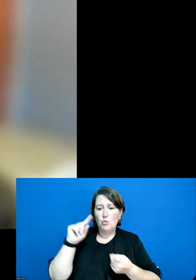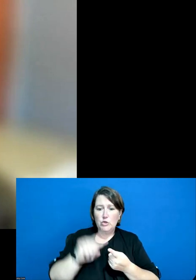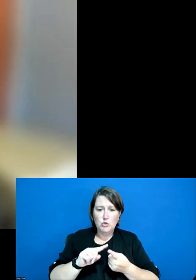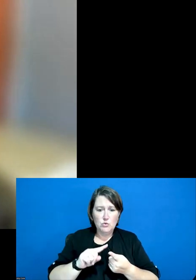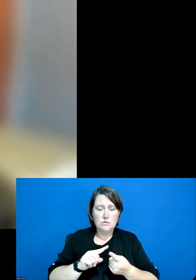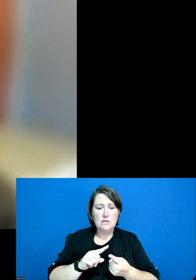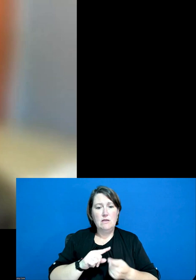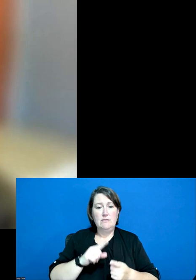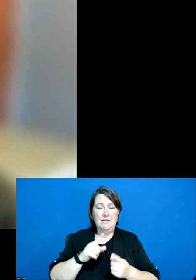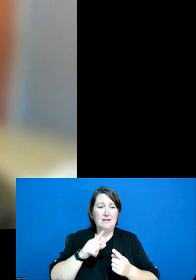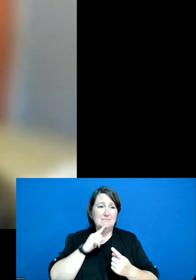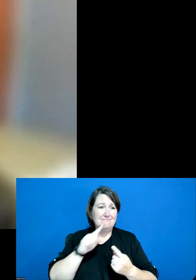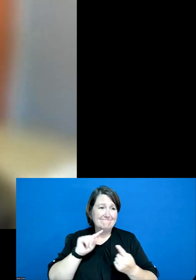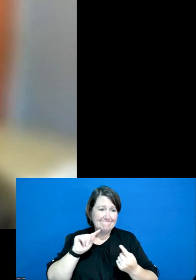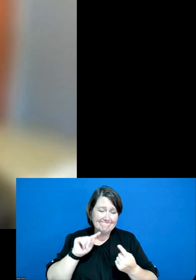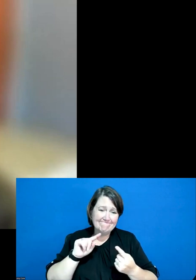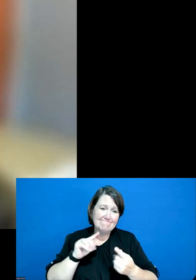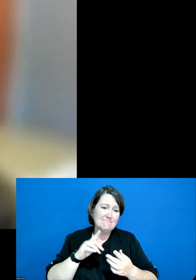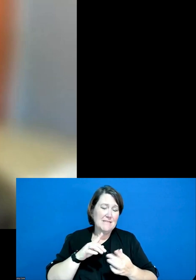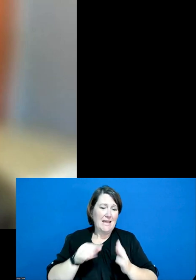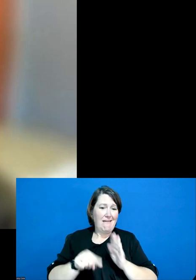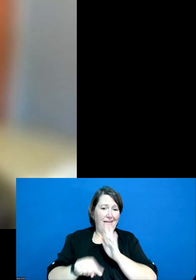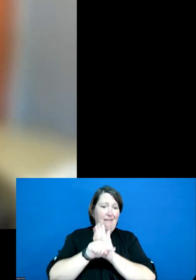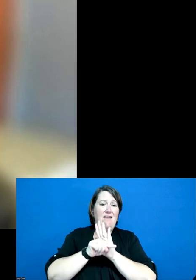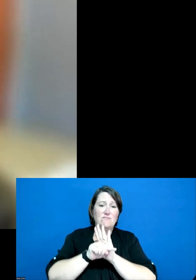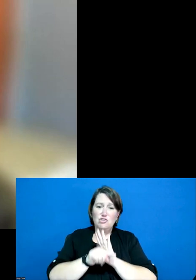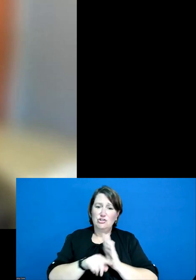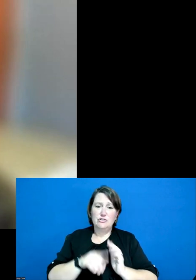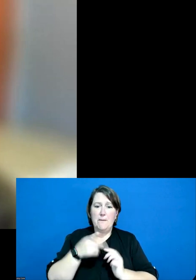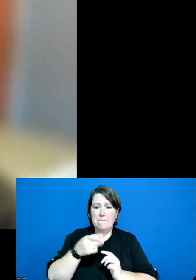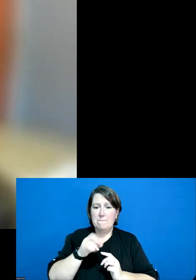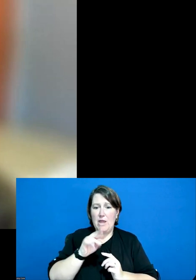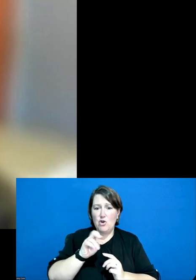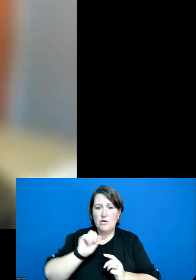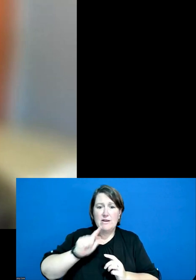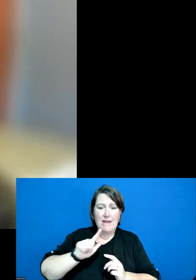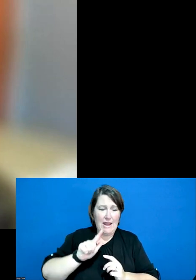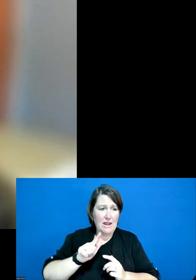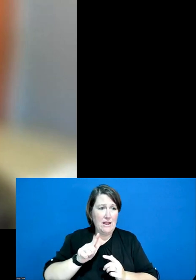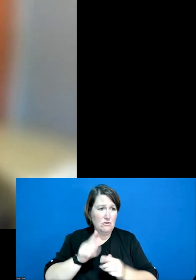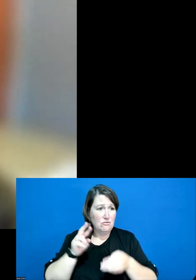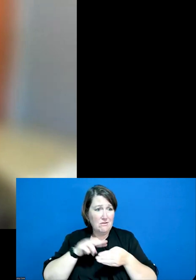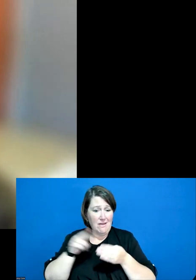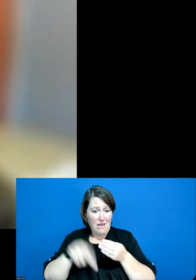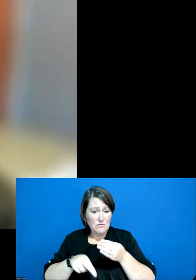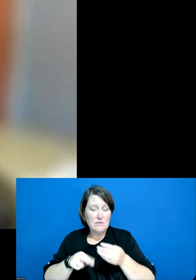reduce the complications that we see in deaf and hard of hearing birthing persons.